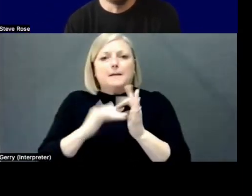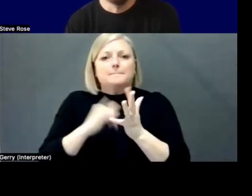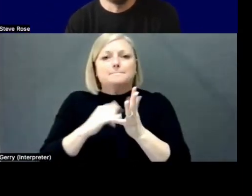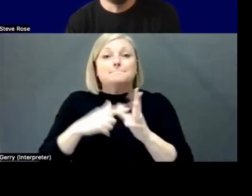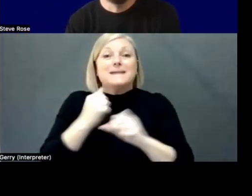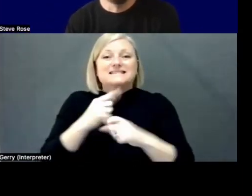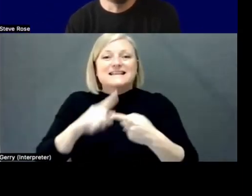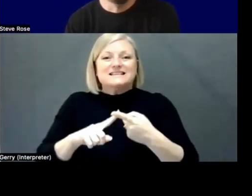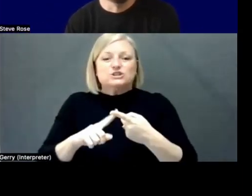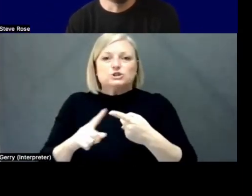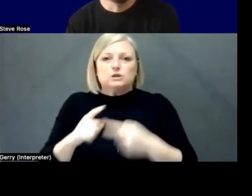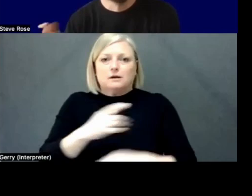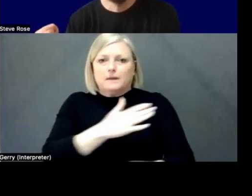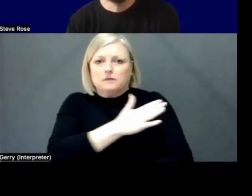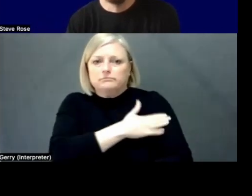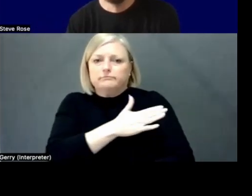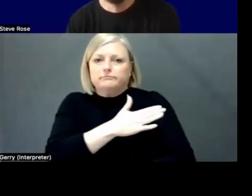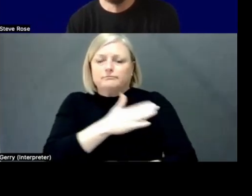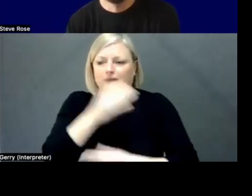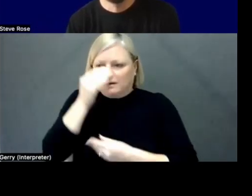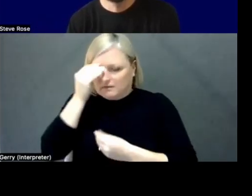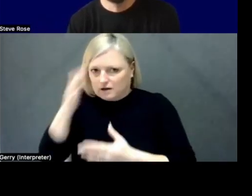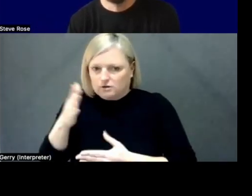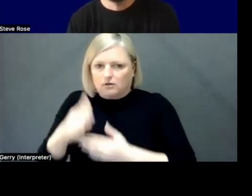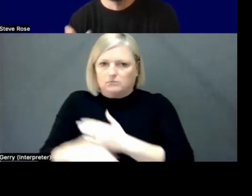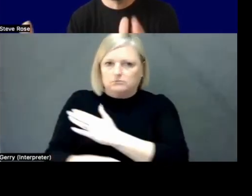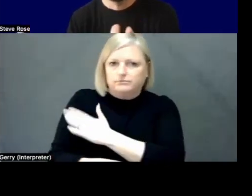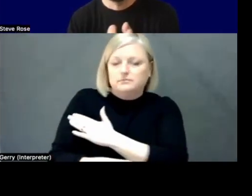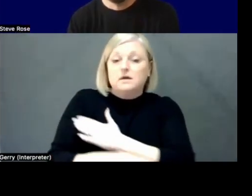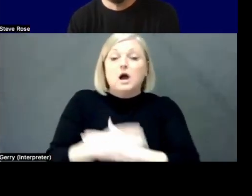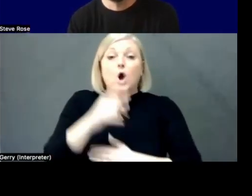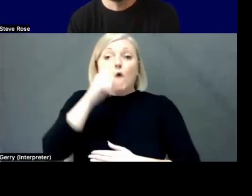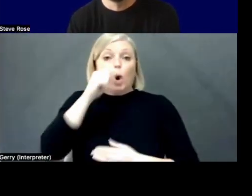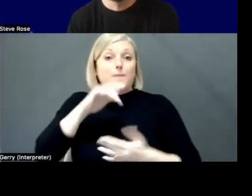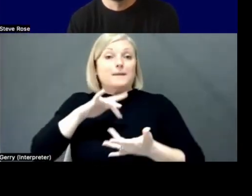little bits of information and they can be quite formal. So you might be describing a layout of a room on